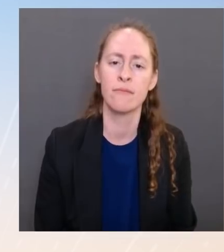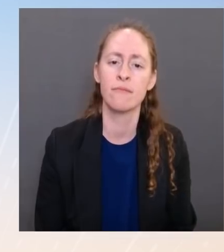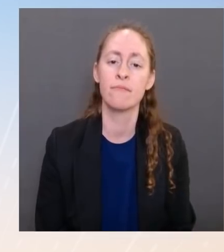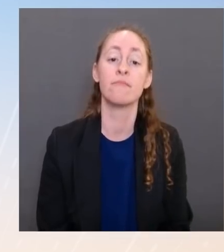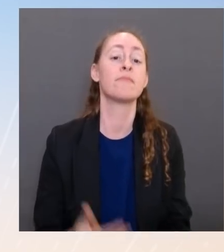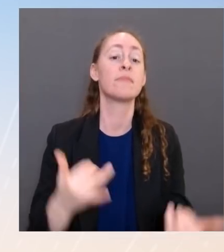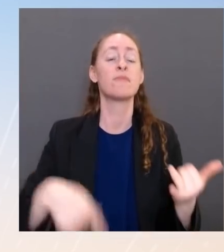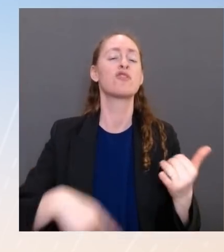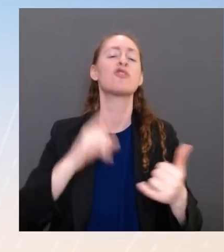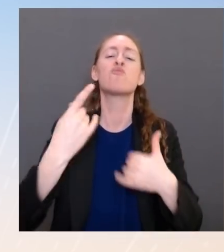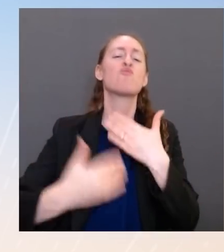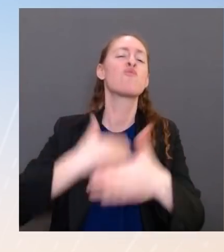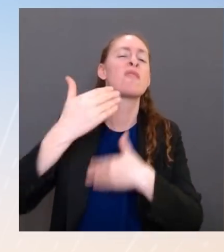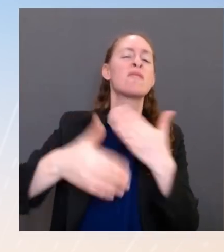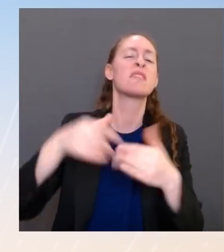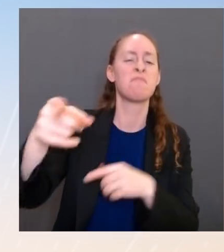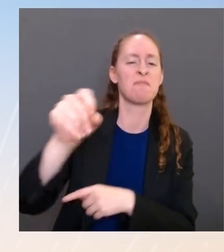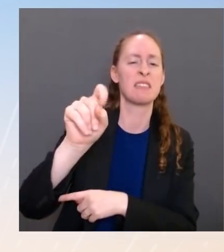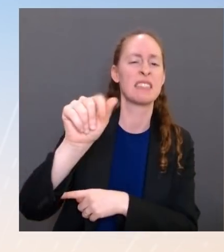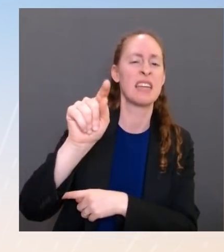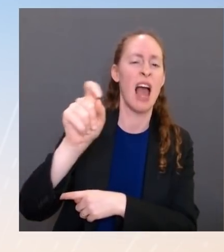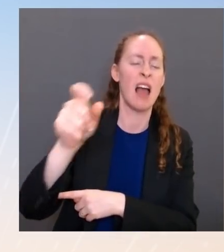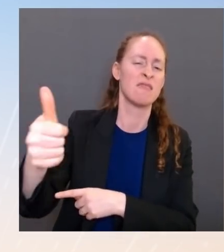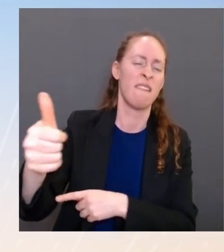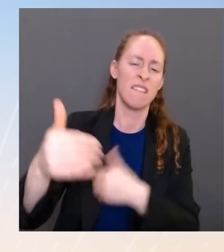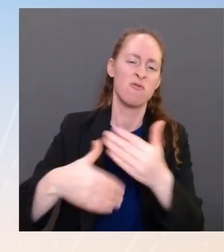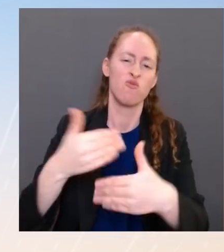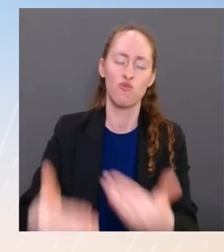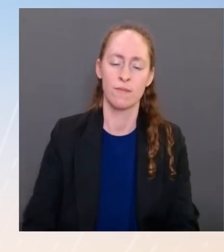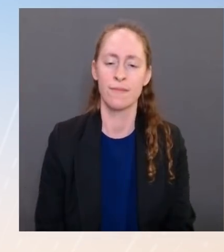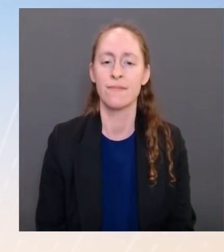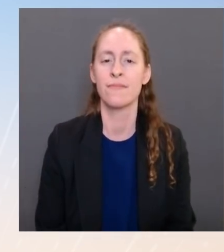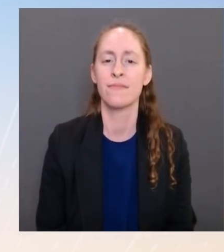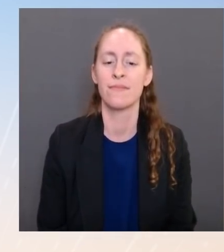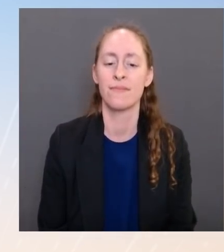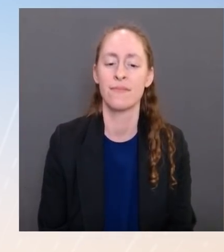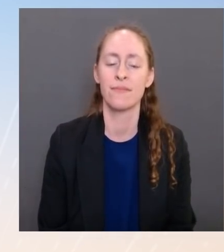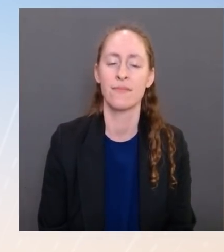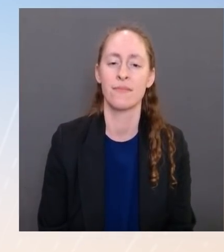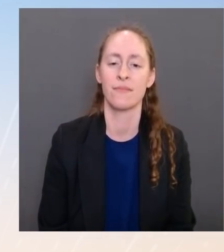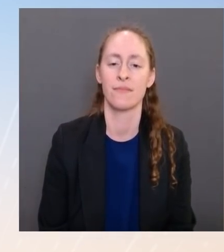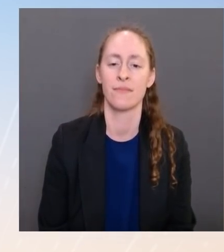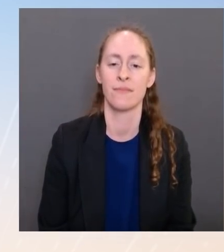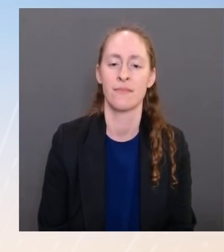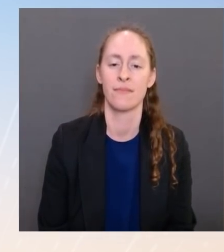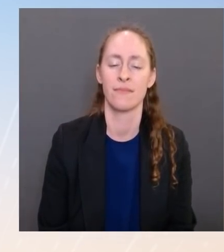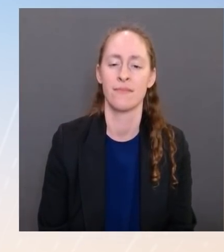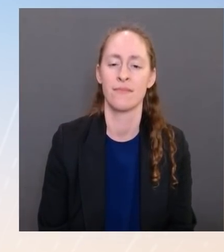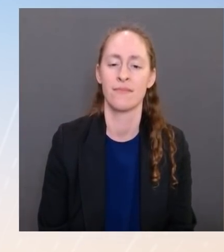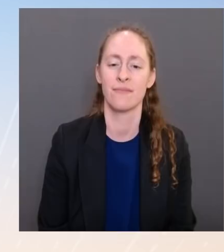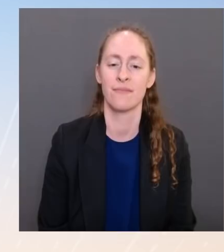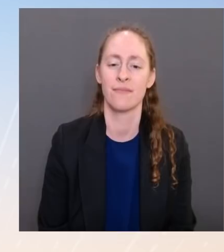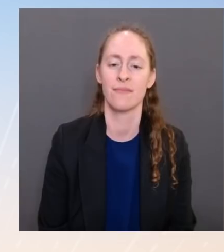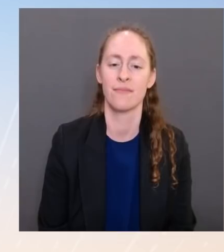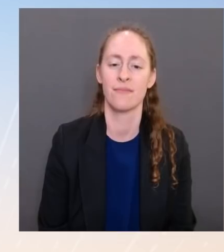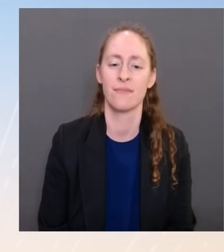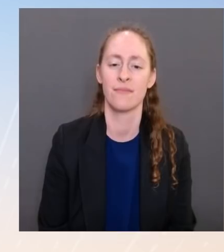that the President is proposing, Congress is now, you know, working on such a package. We heard from Mitch McConnell on the Hill a short time ago saying the Republicans don't want, in his words,